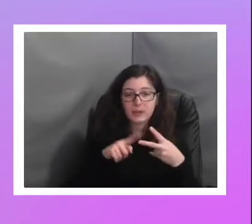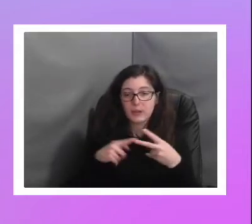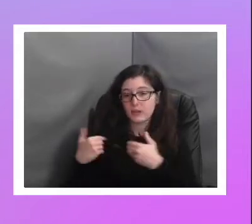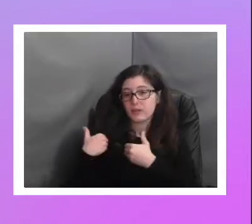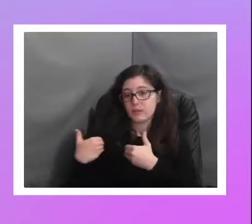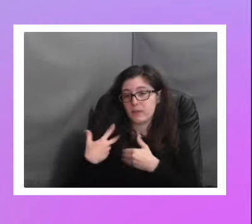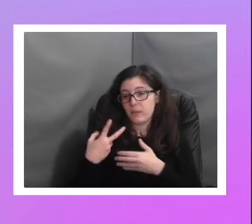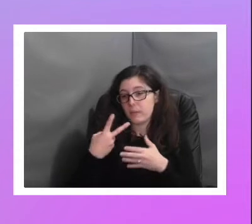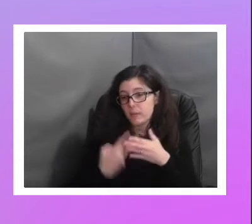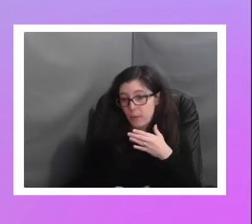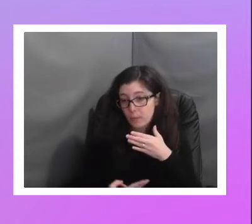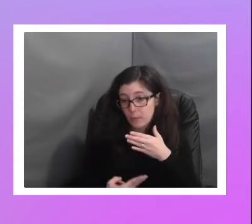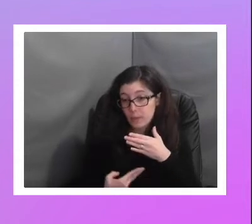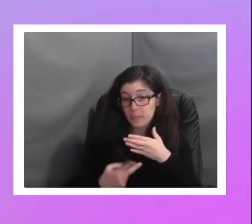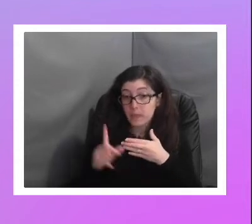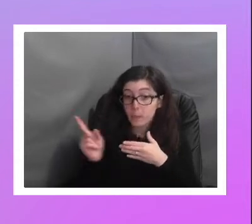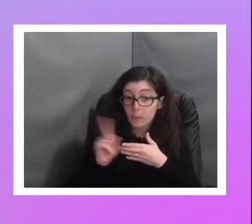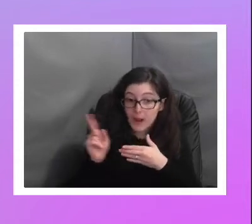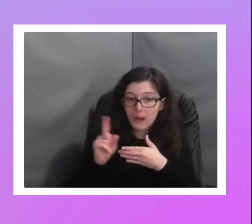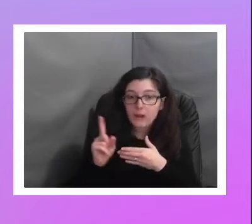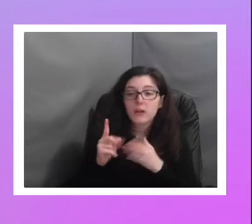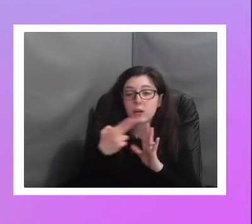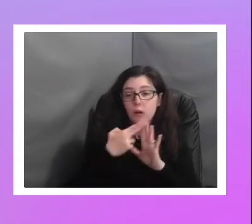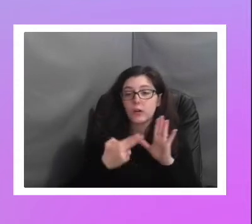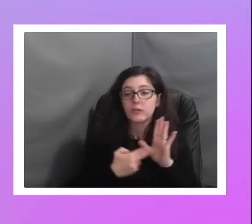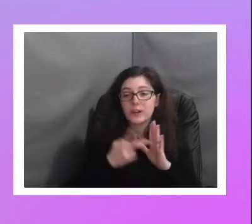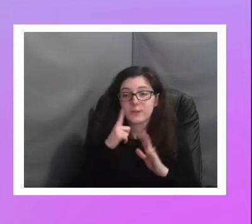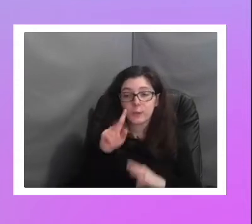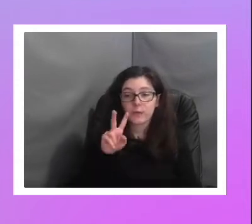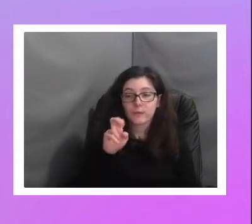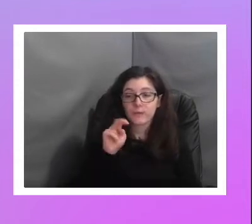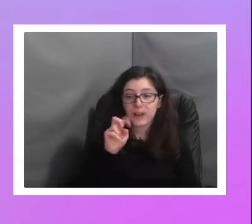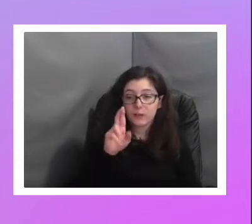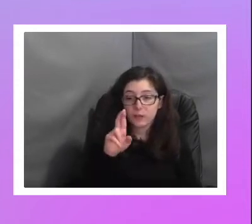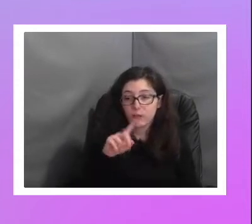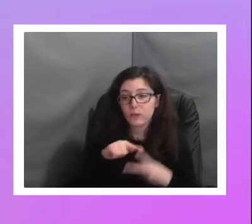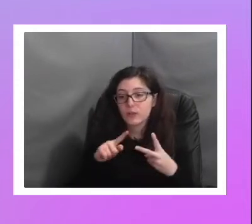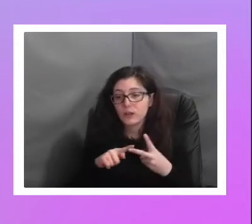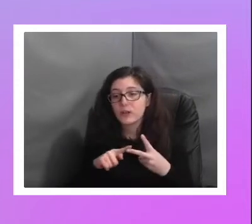into vendor and service provider contracts. That protects you, the purchaser,